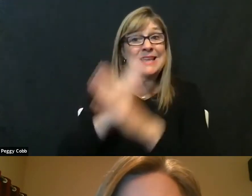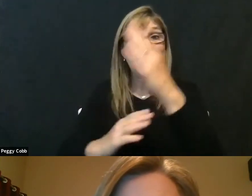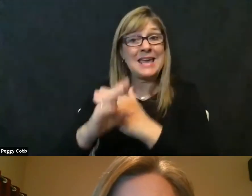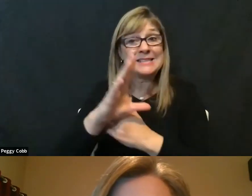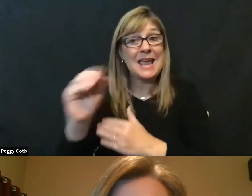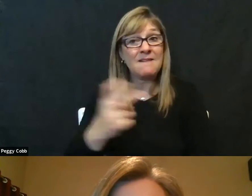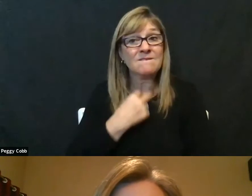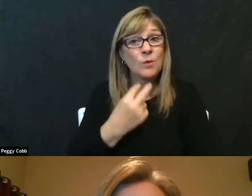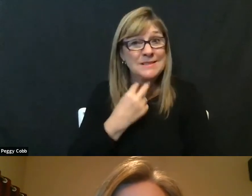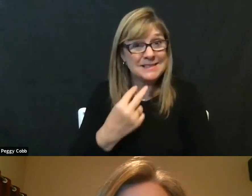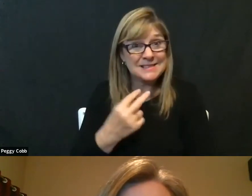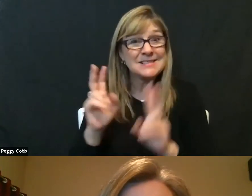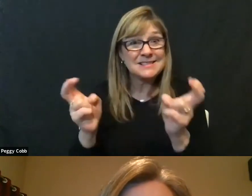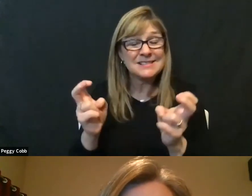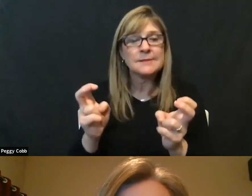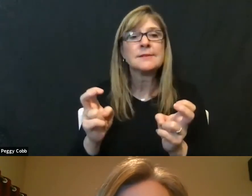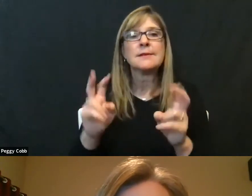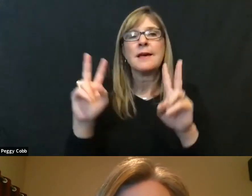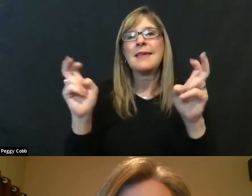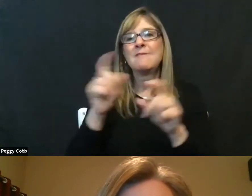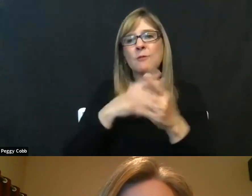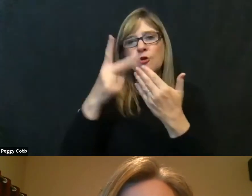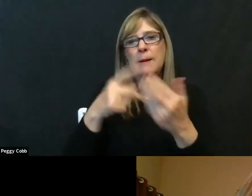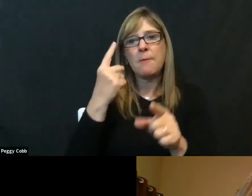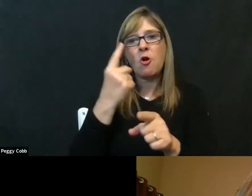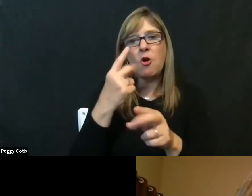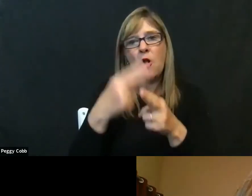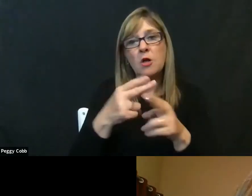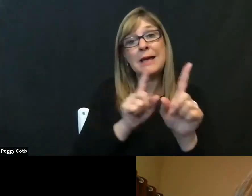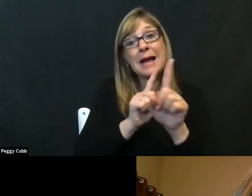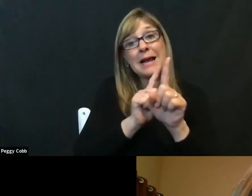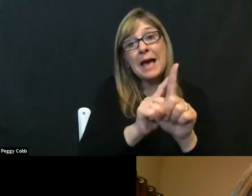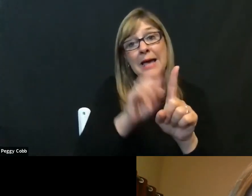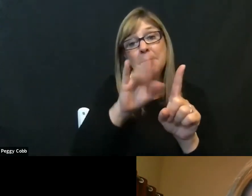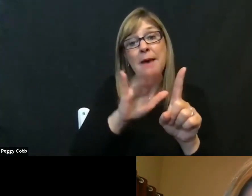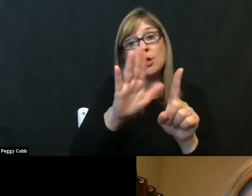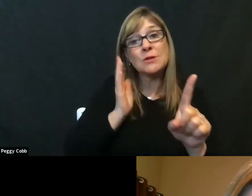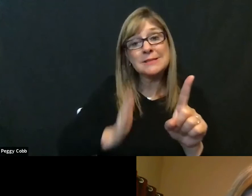and they have a program called Guide By Your Side where they will match you and pair you